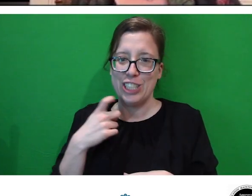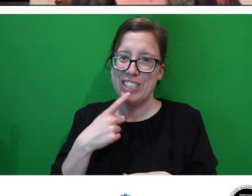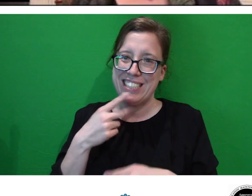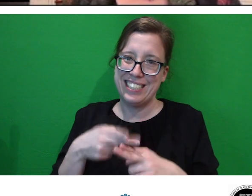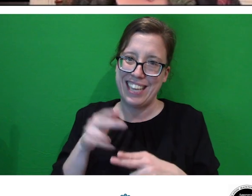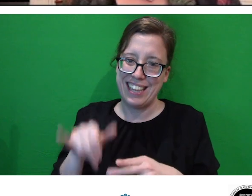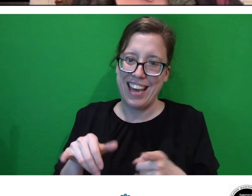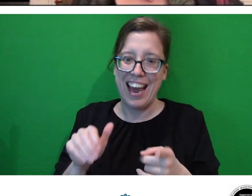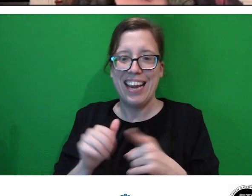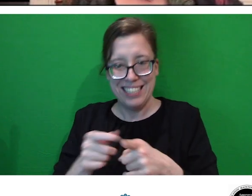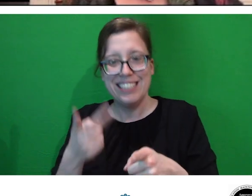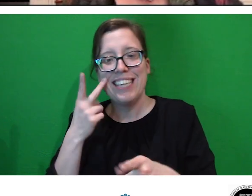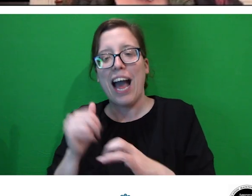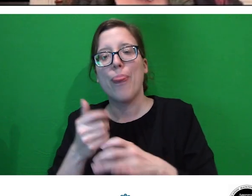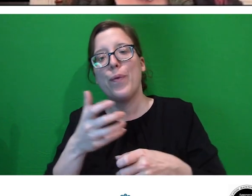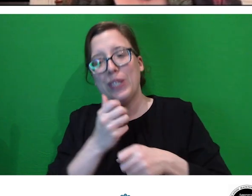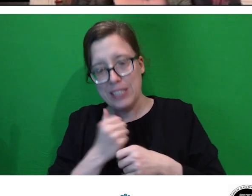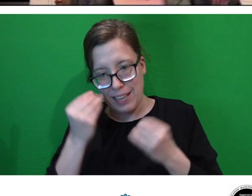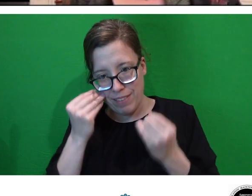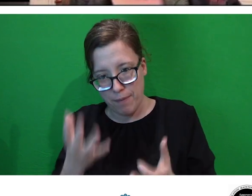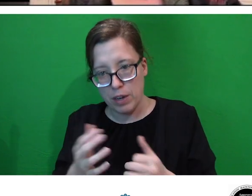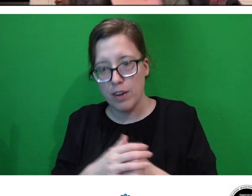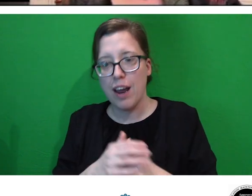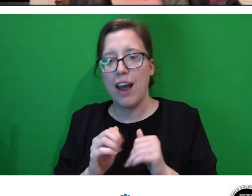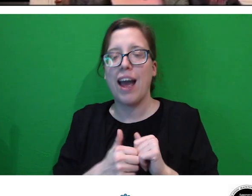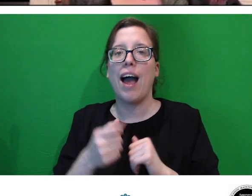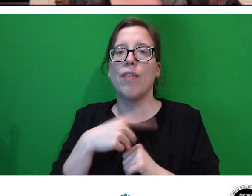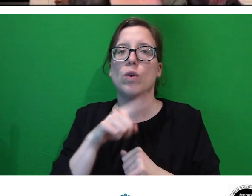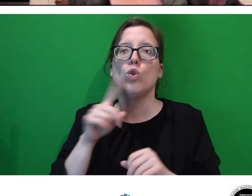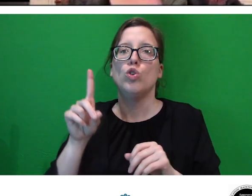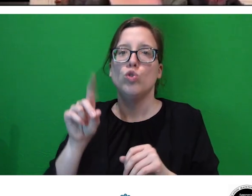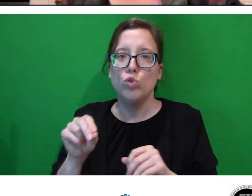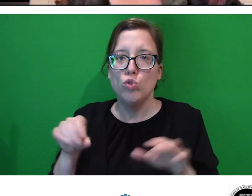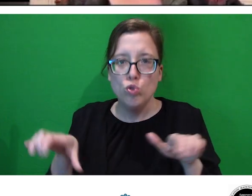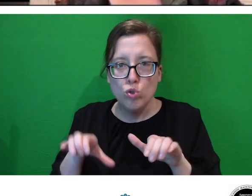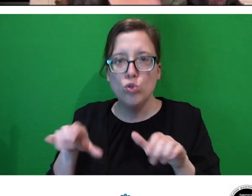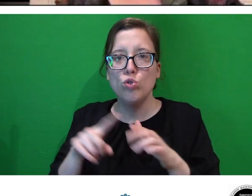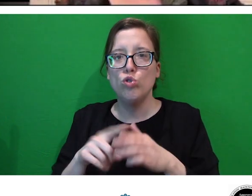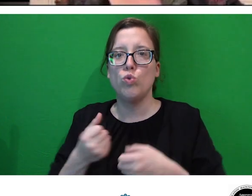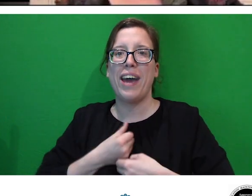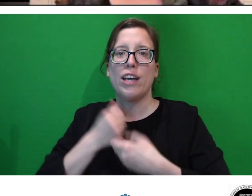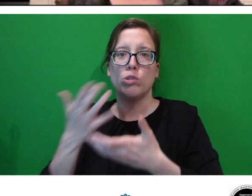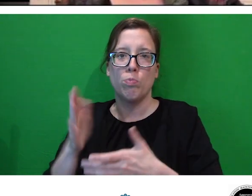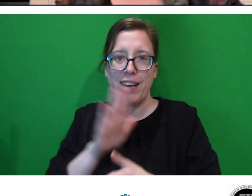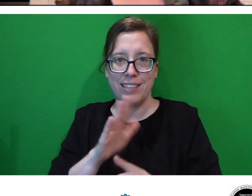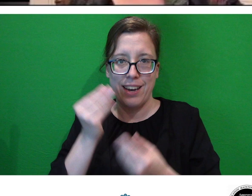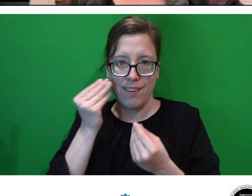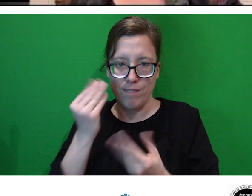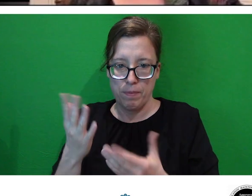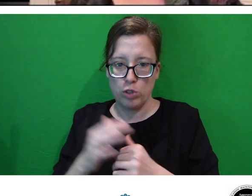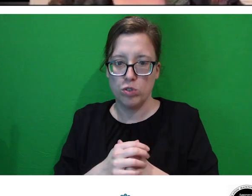going to show us they've received information. [Chuckle] I just said that. And how the kid